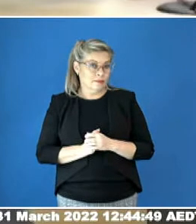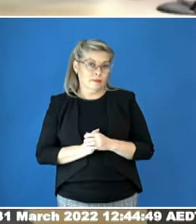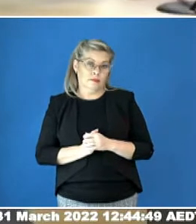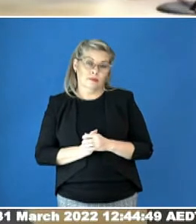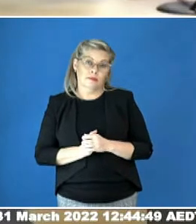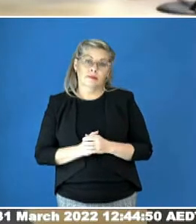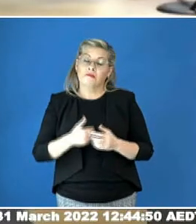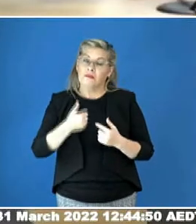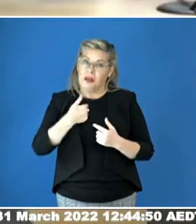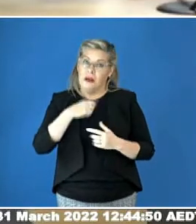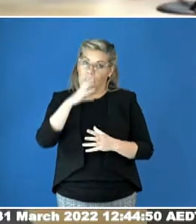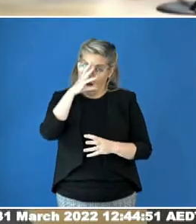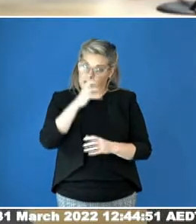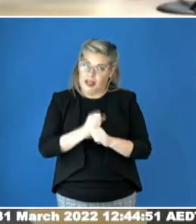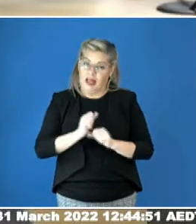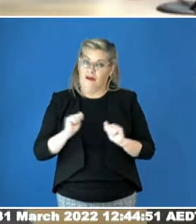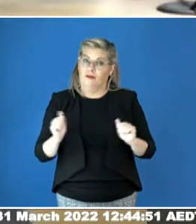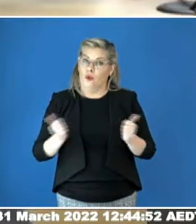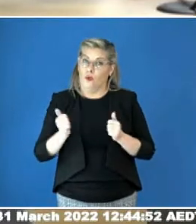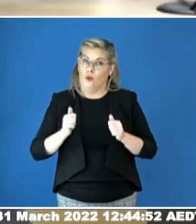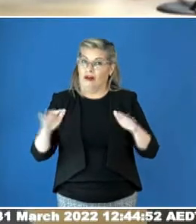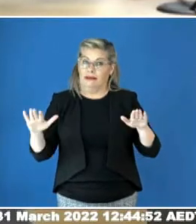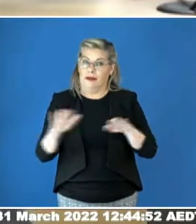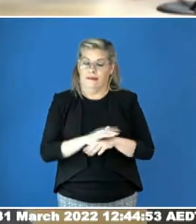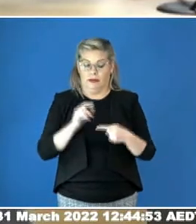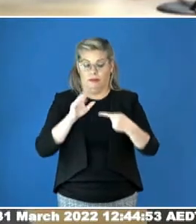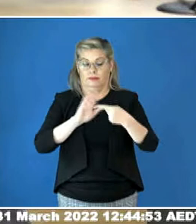addressed that in the responses that she has given to the Commission today.